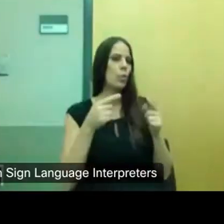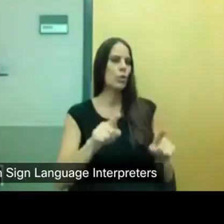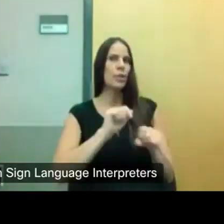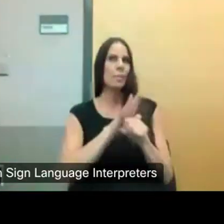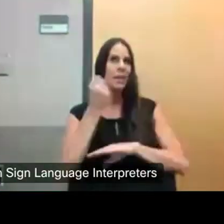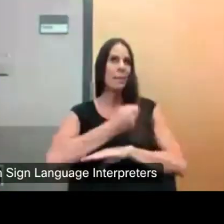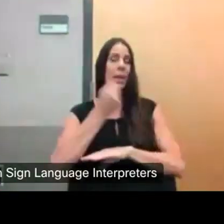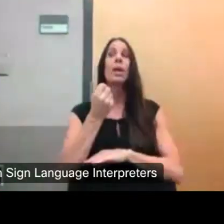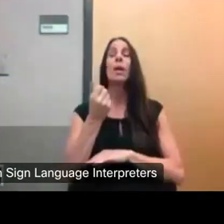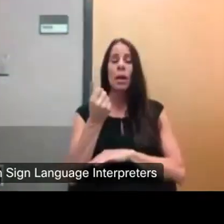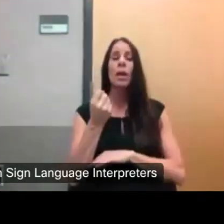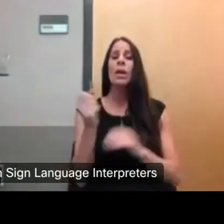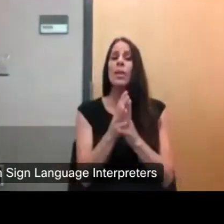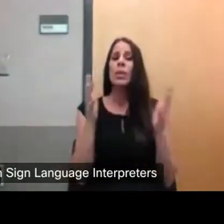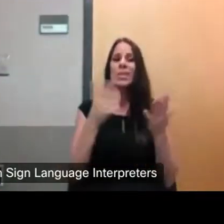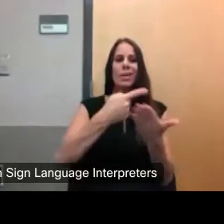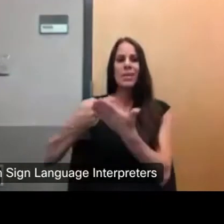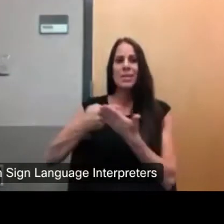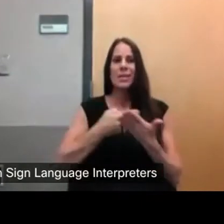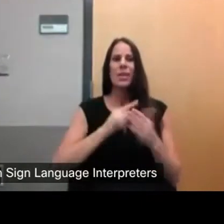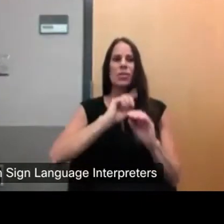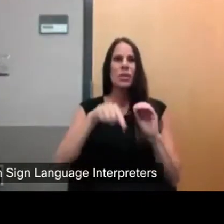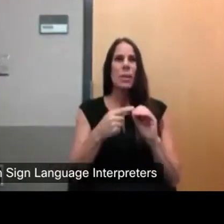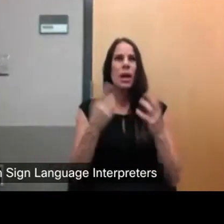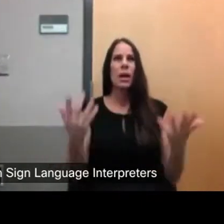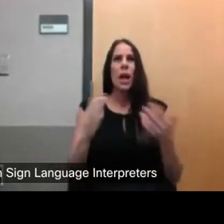And there was a lot of of discussions about how do we do that?